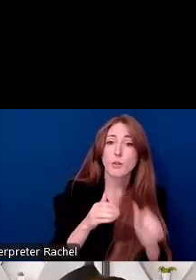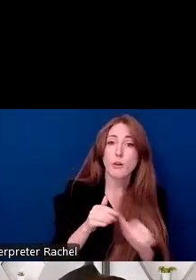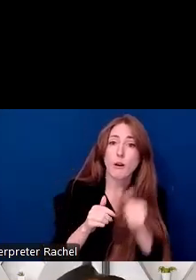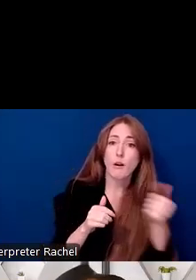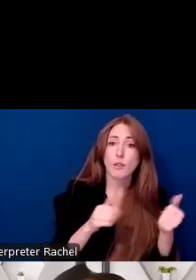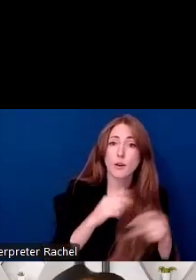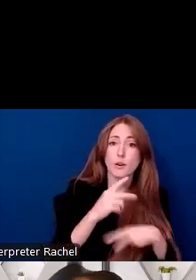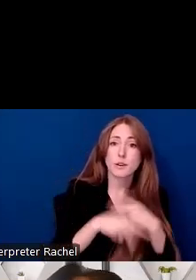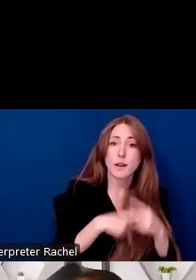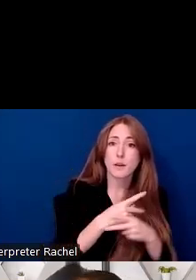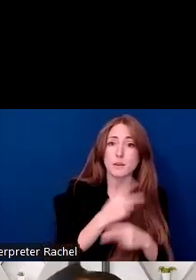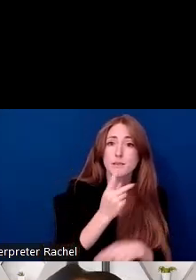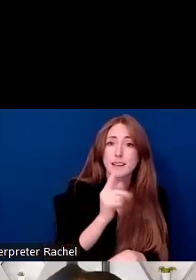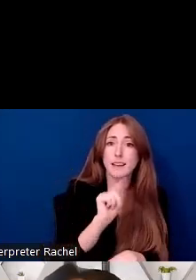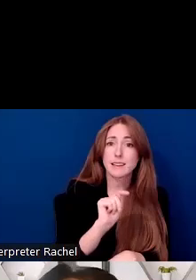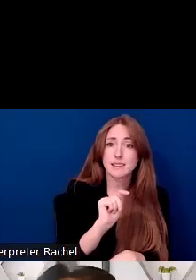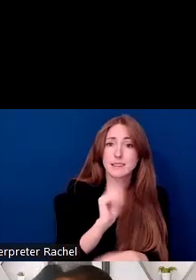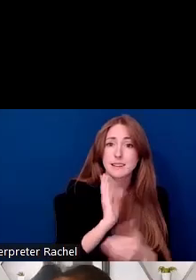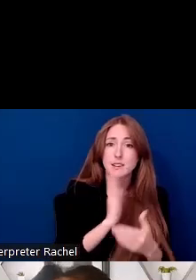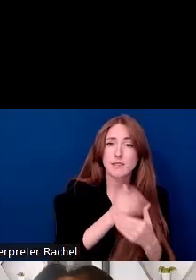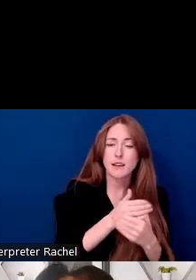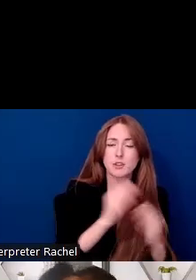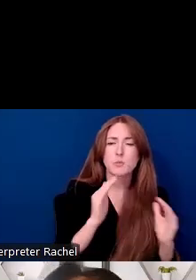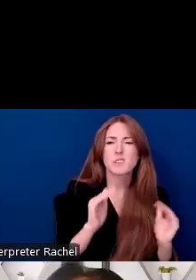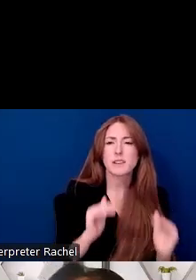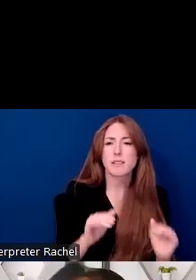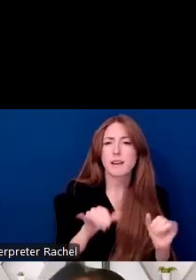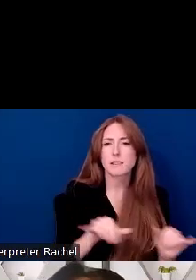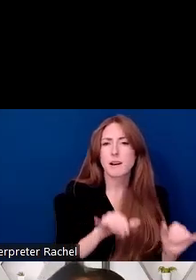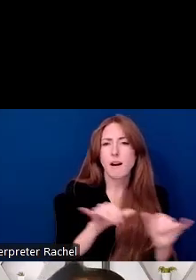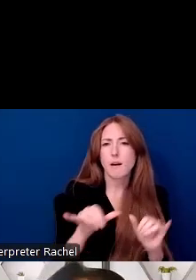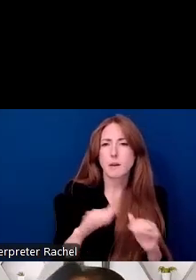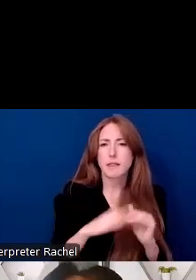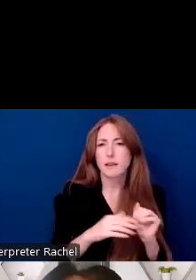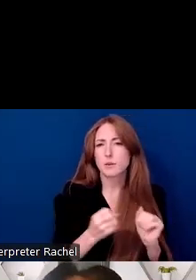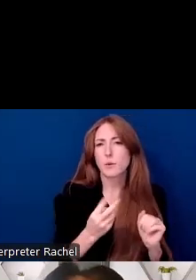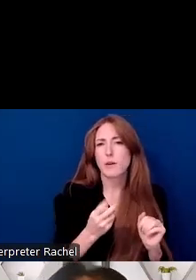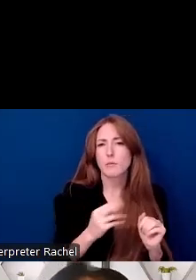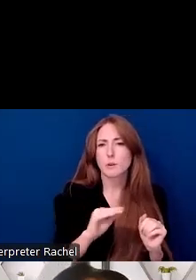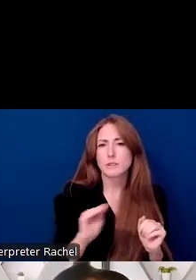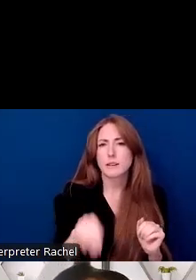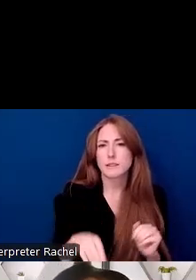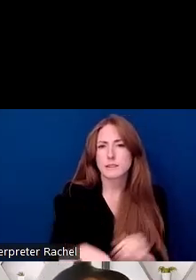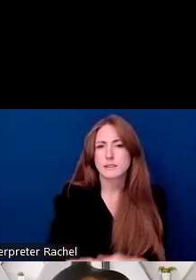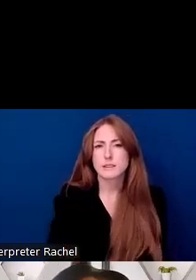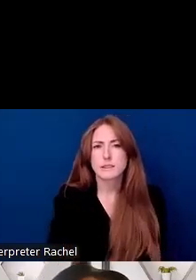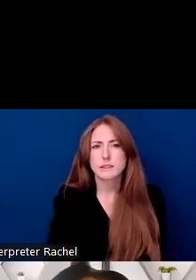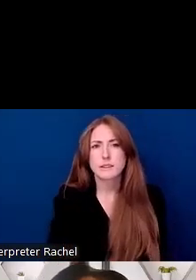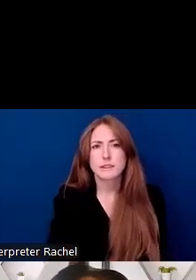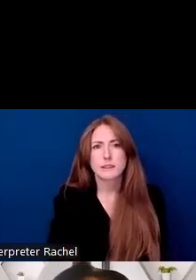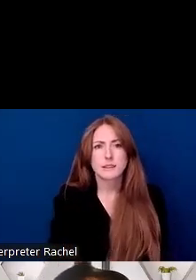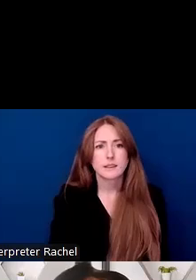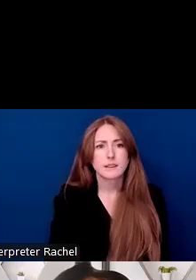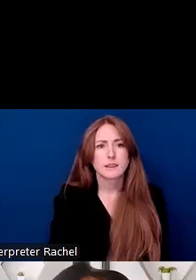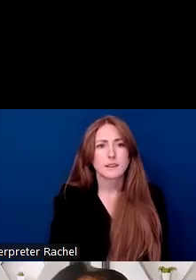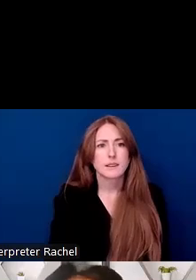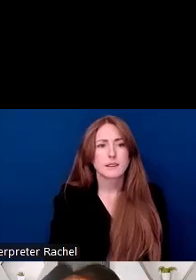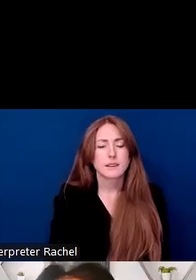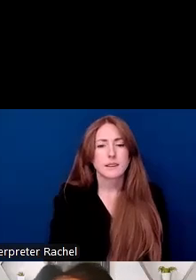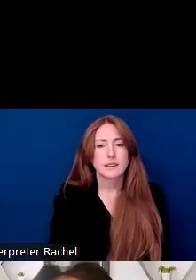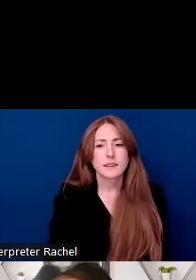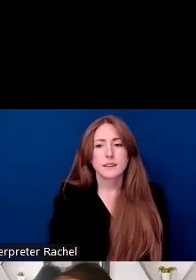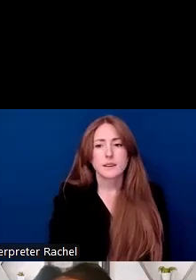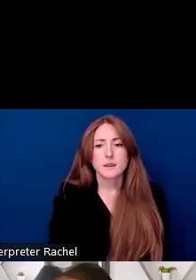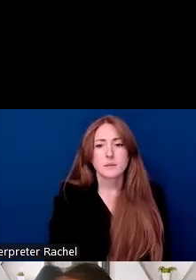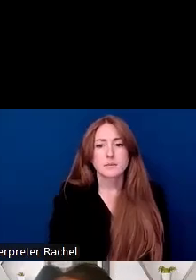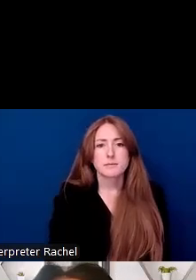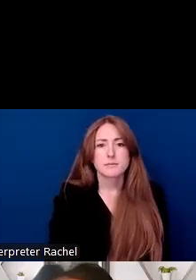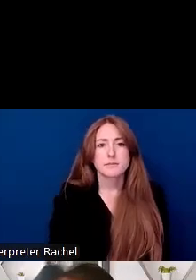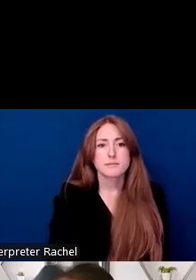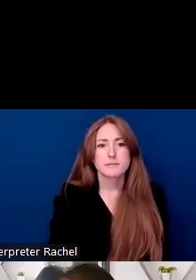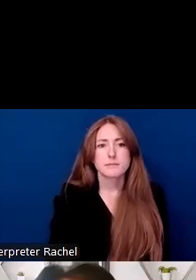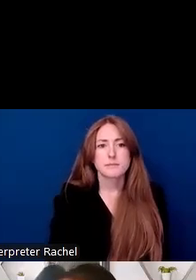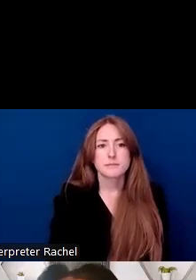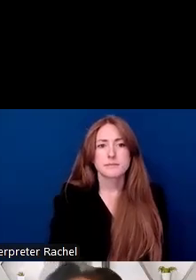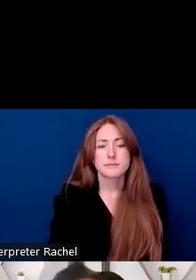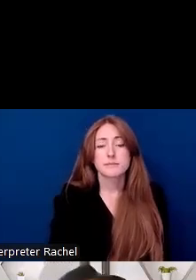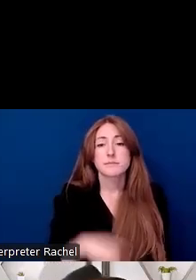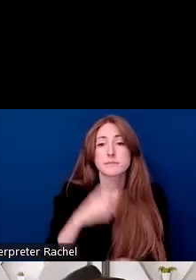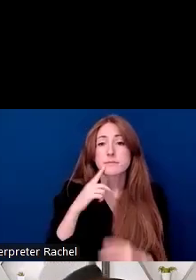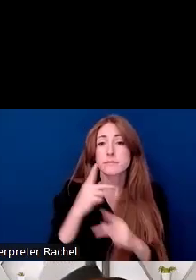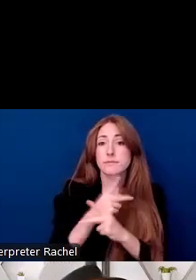was really less common than that. Next, please. So, for calculating the rates, we find that the